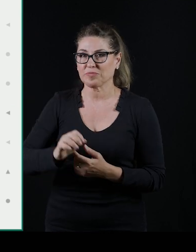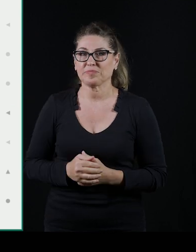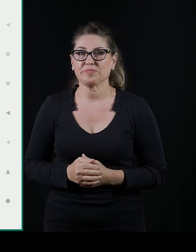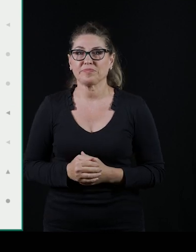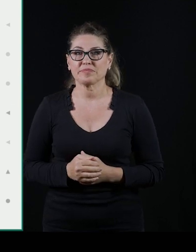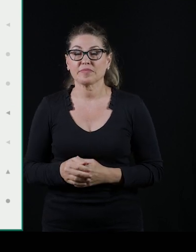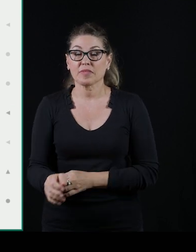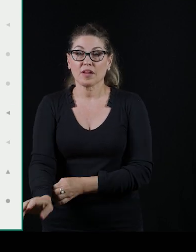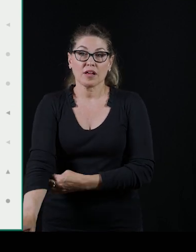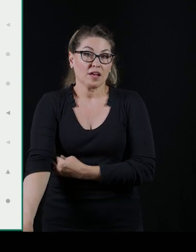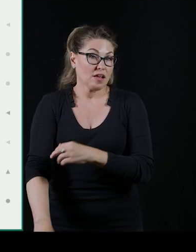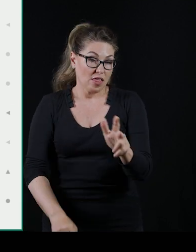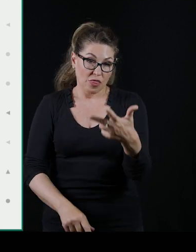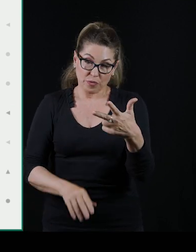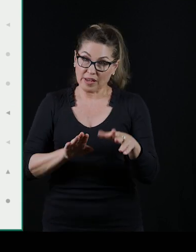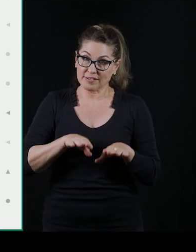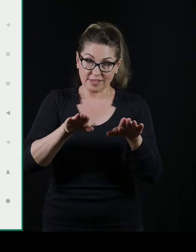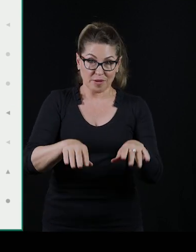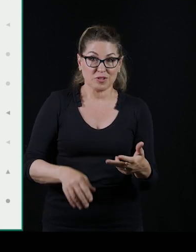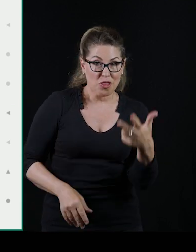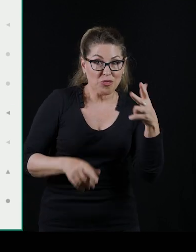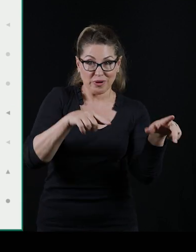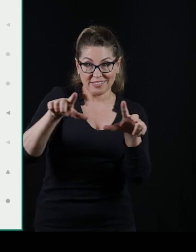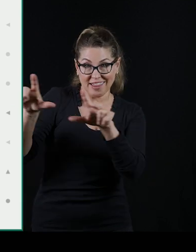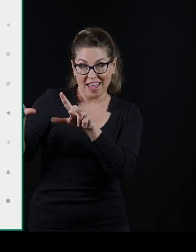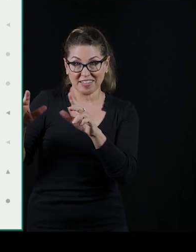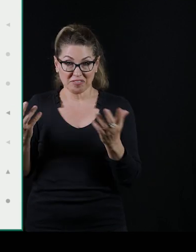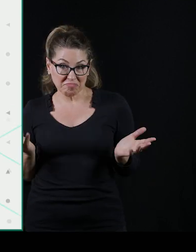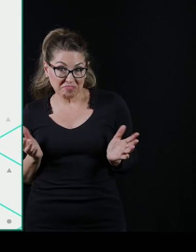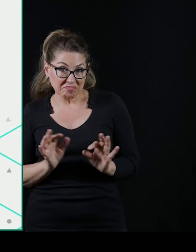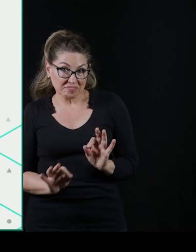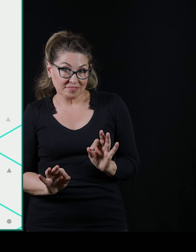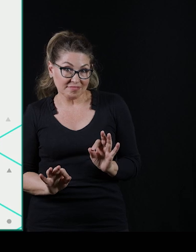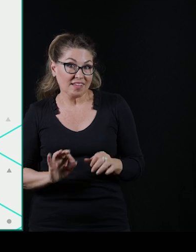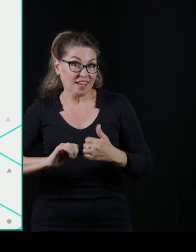So, three steps, three slides, how long could it possibly take?